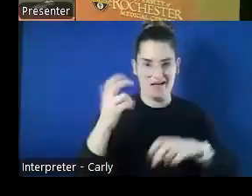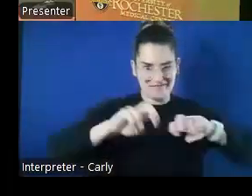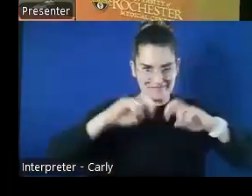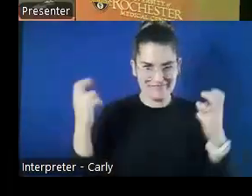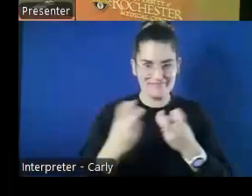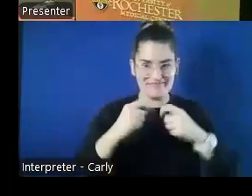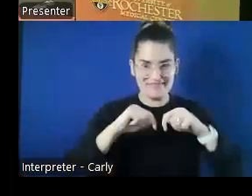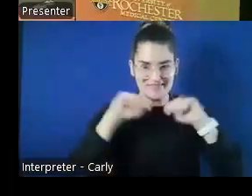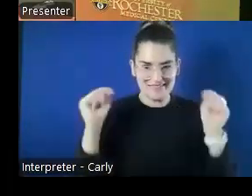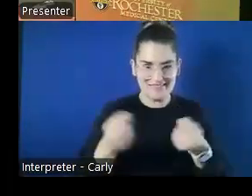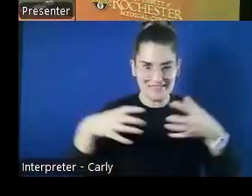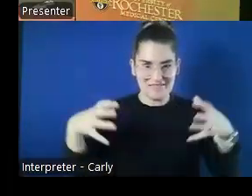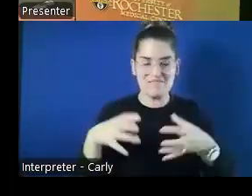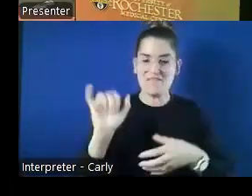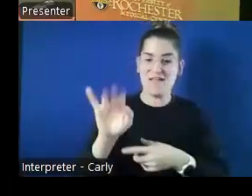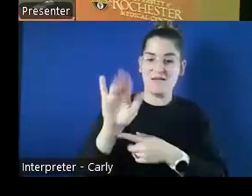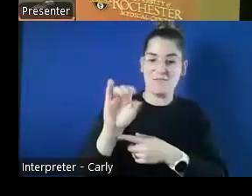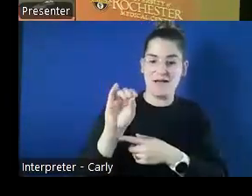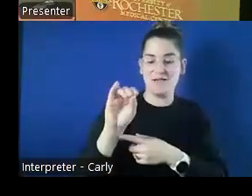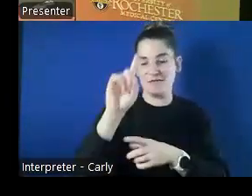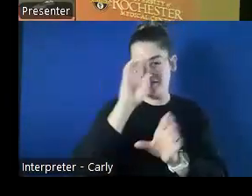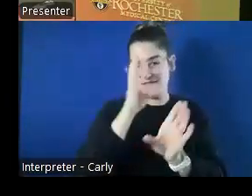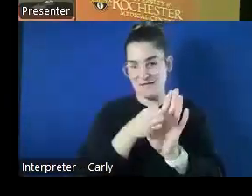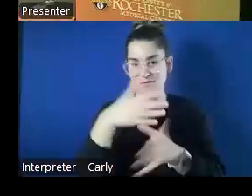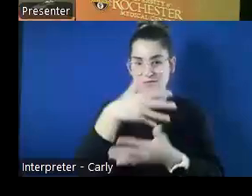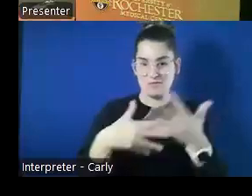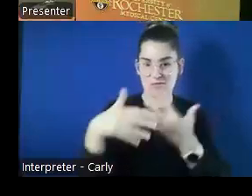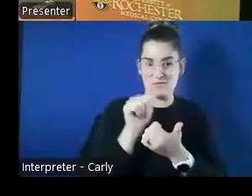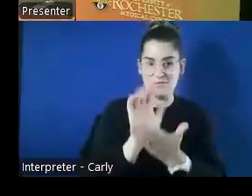the thing that overlies all of the work that we do in all three of our settings um and so